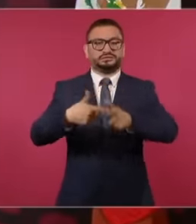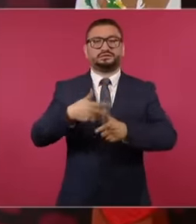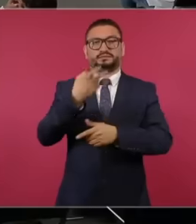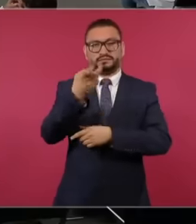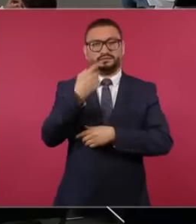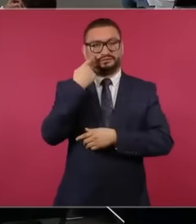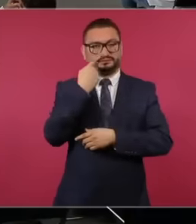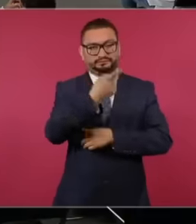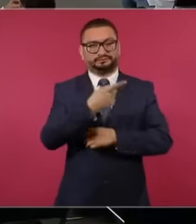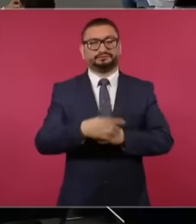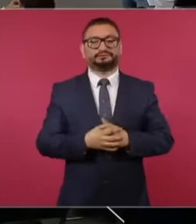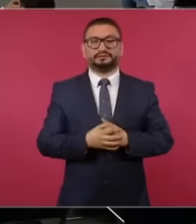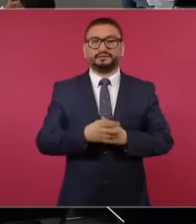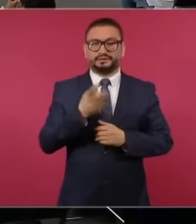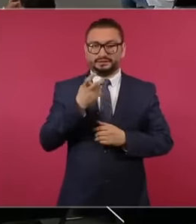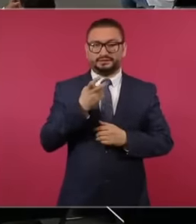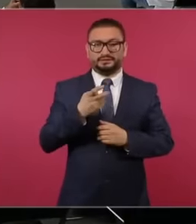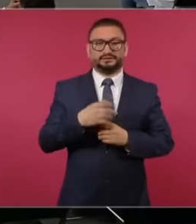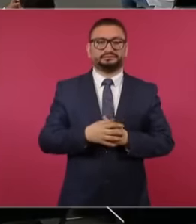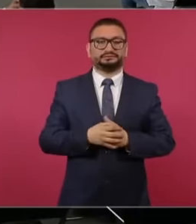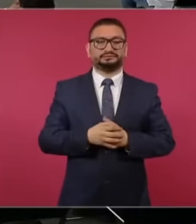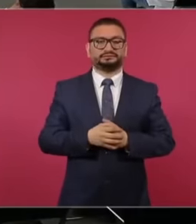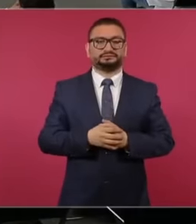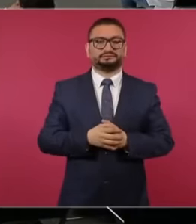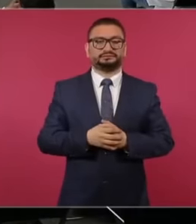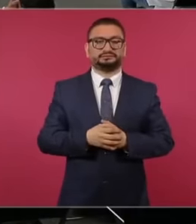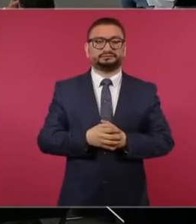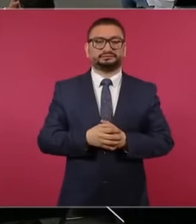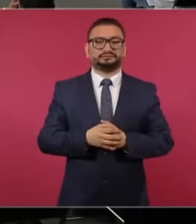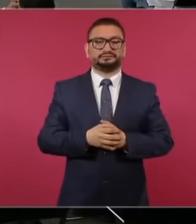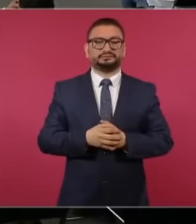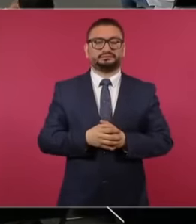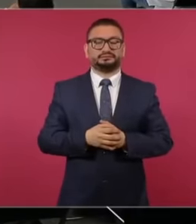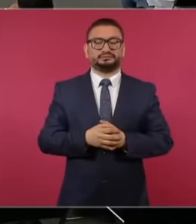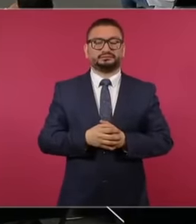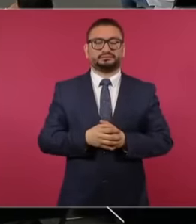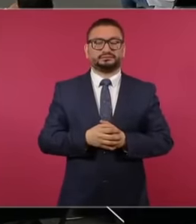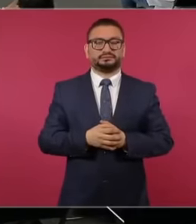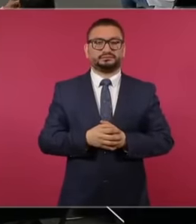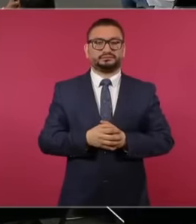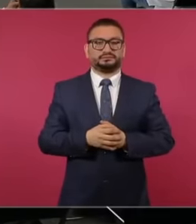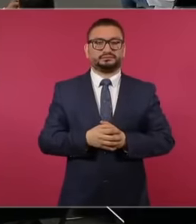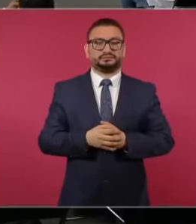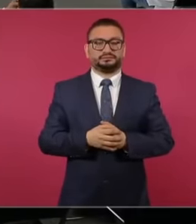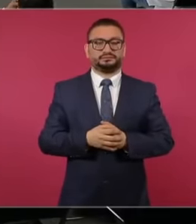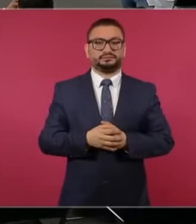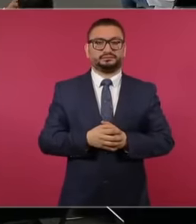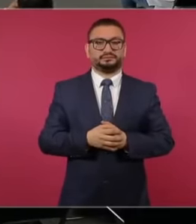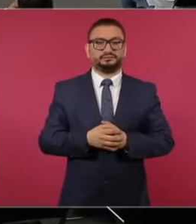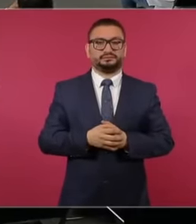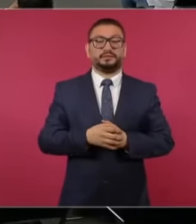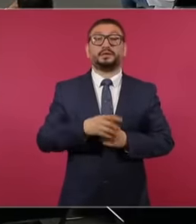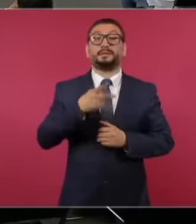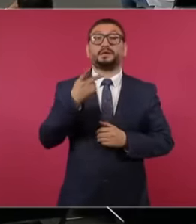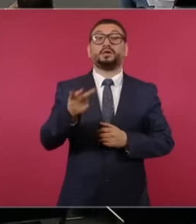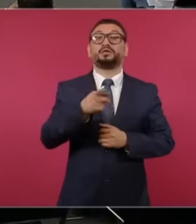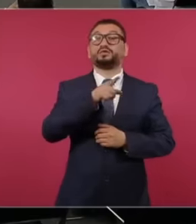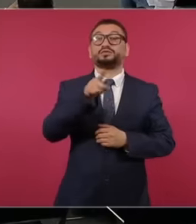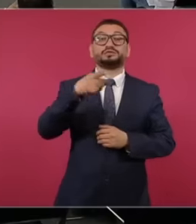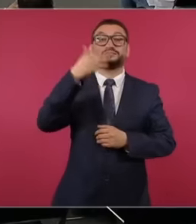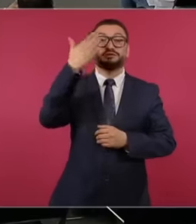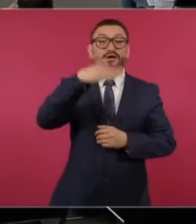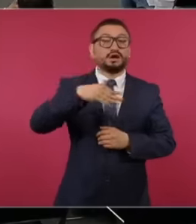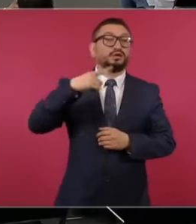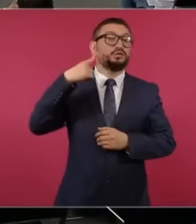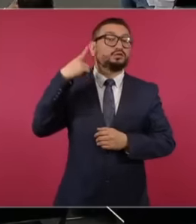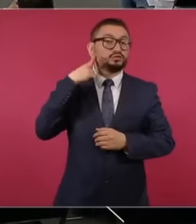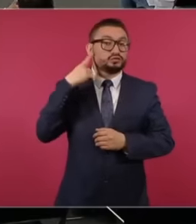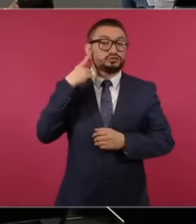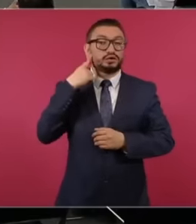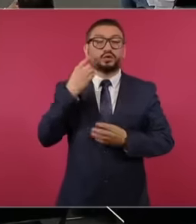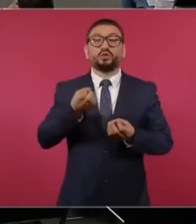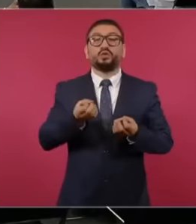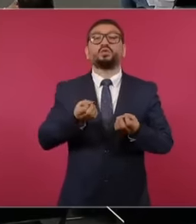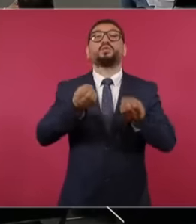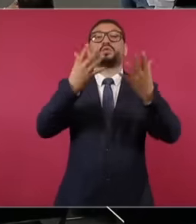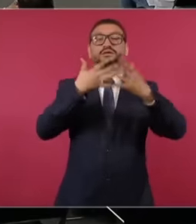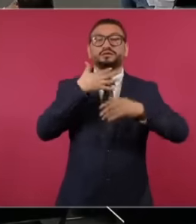then from what you know or have heard How much corruption exists in the judiciary